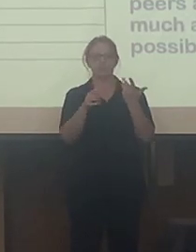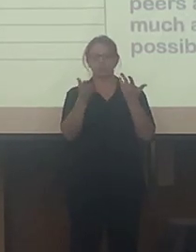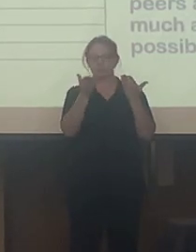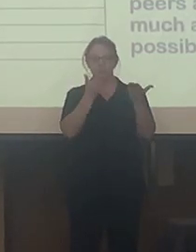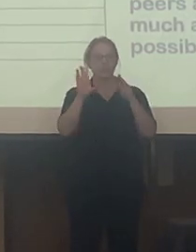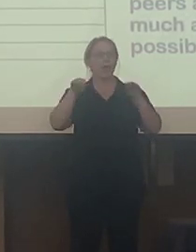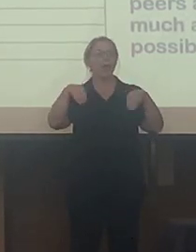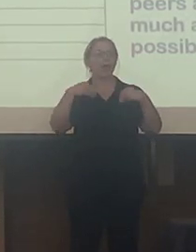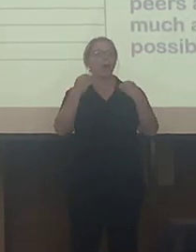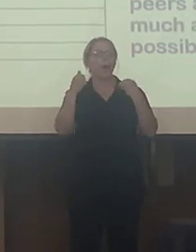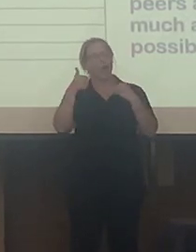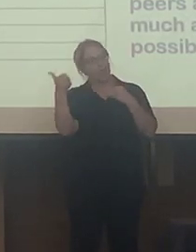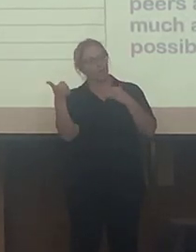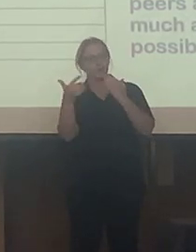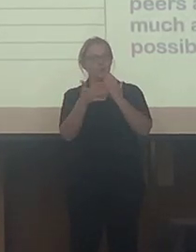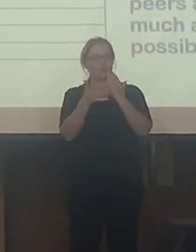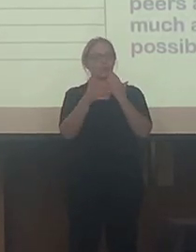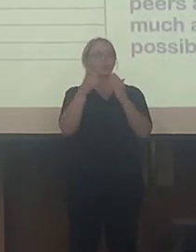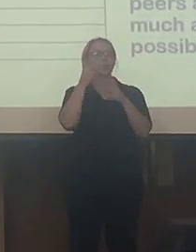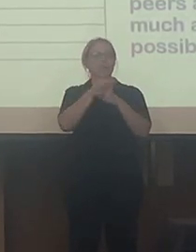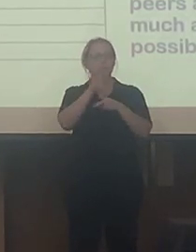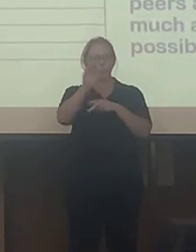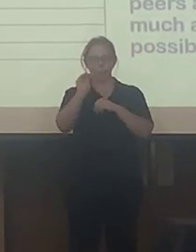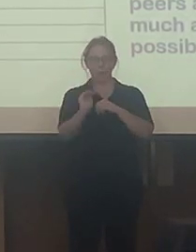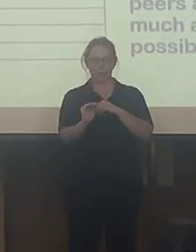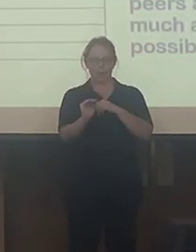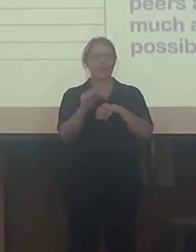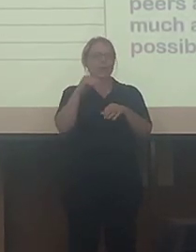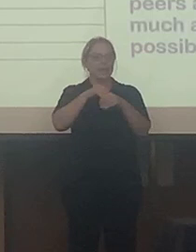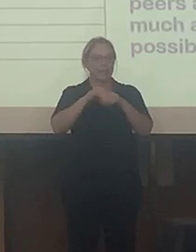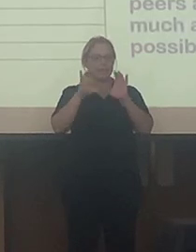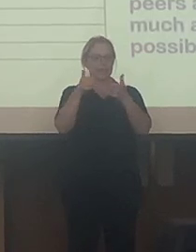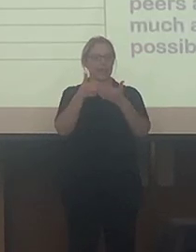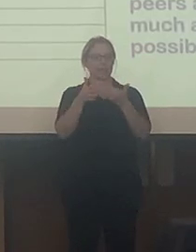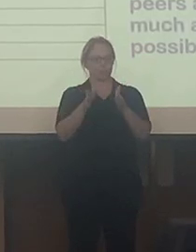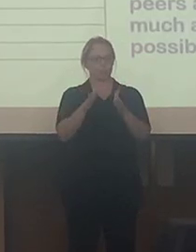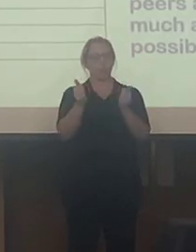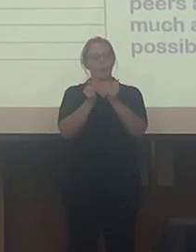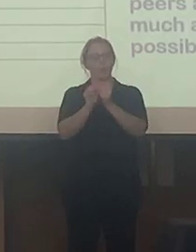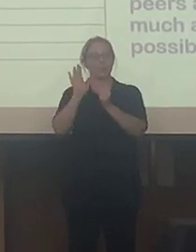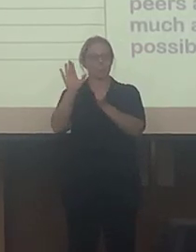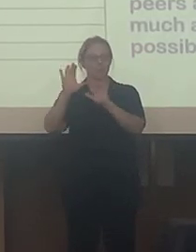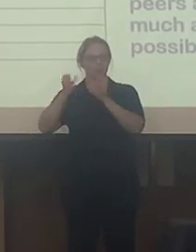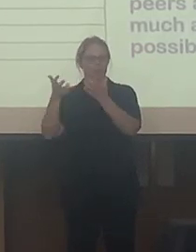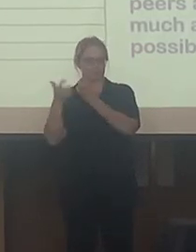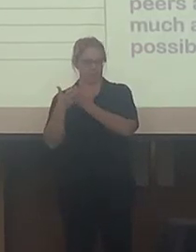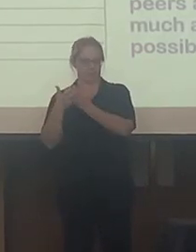to keep your kiddo in the classroom or with their peers their hearing viewers all right and um